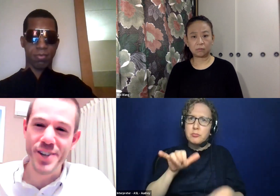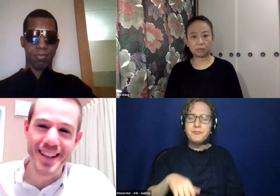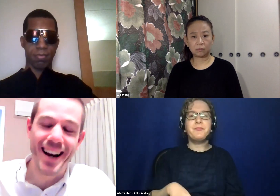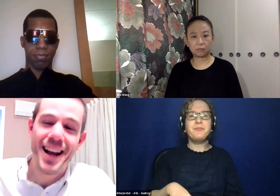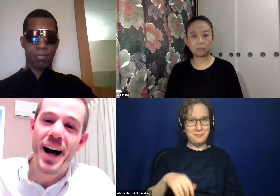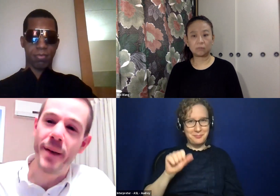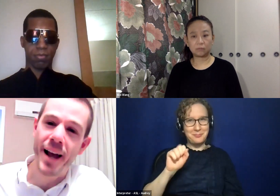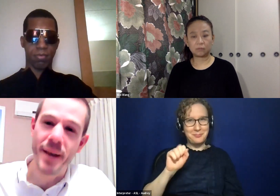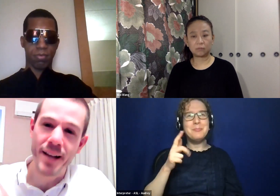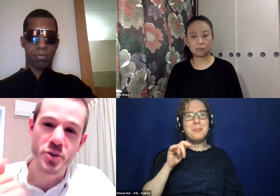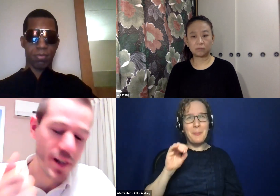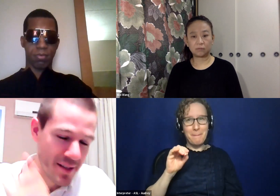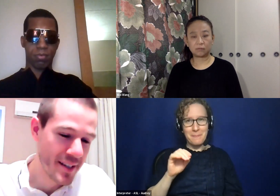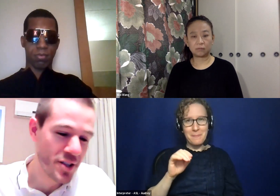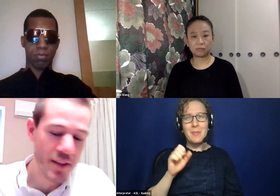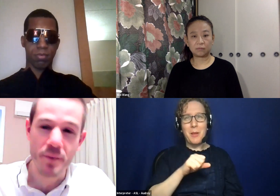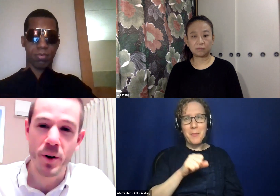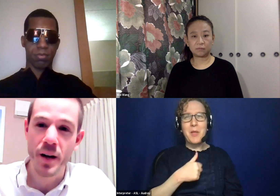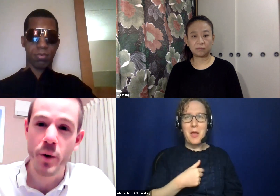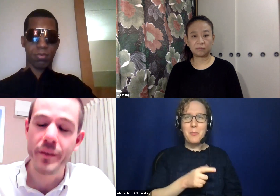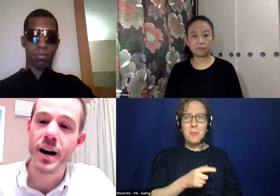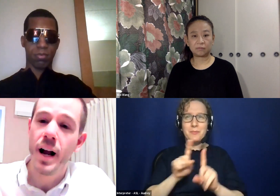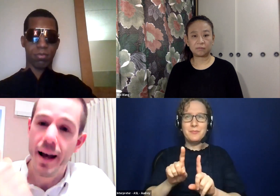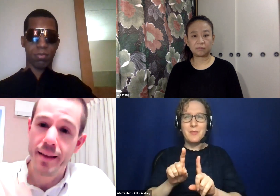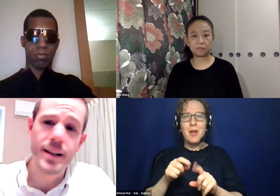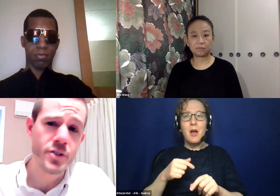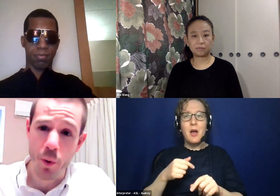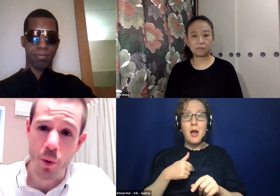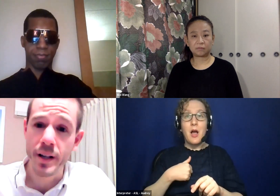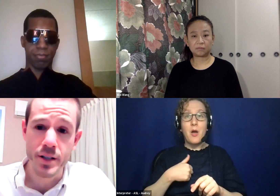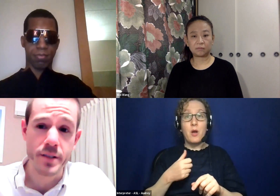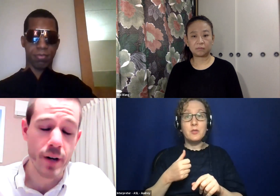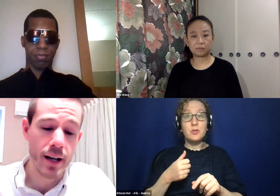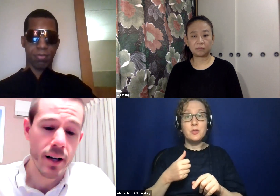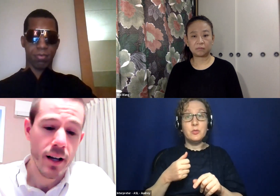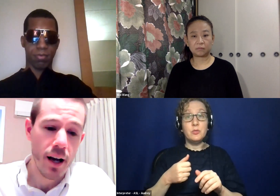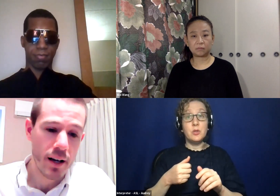try to shrink that. But I want to insist on the webinar. I think that's on the website, Justin right?.